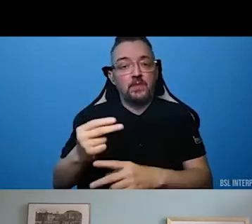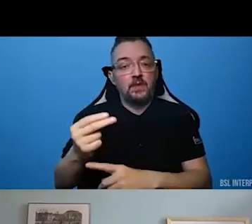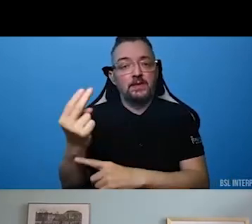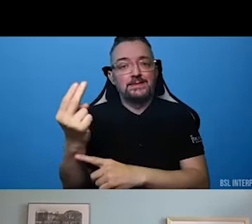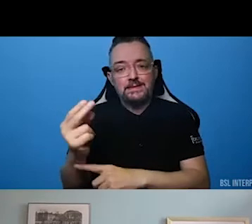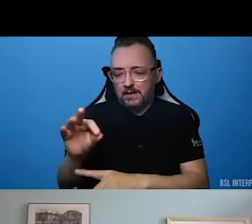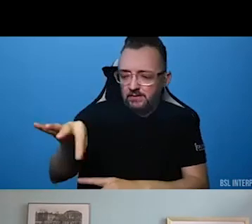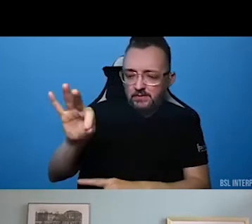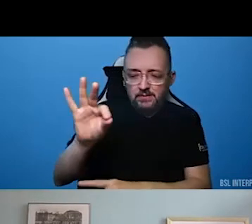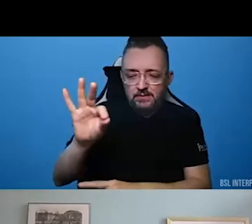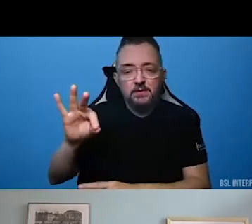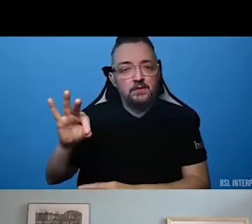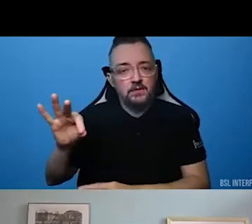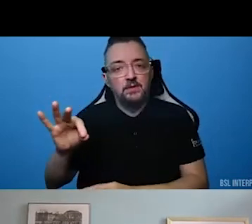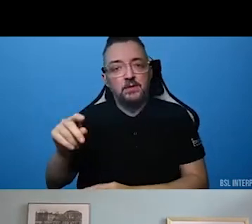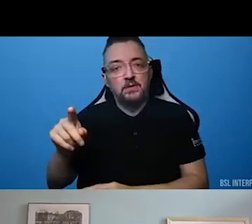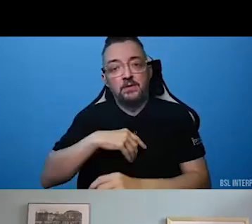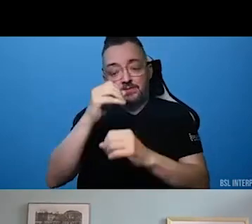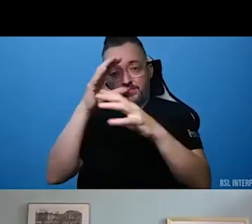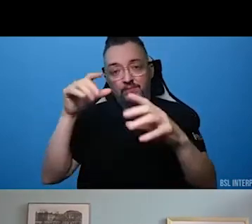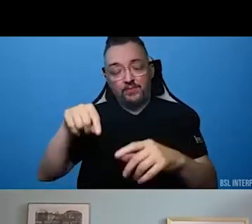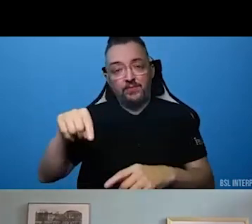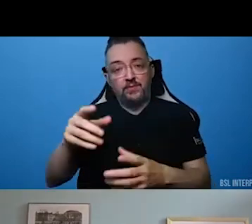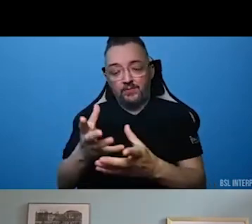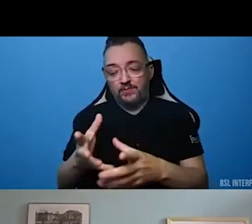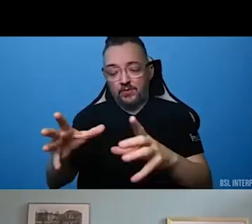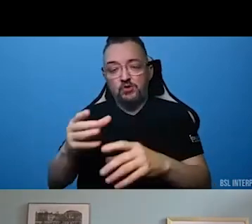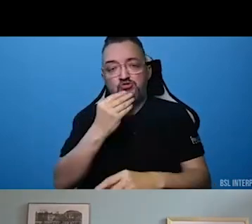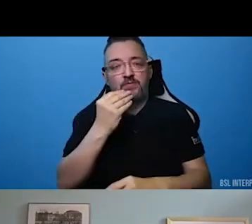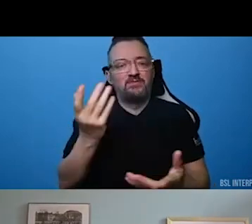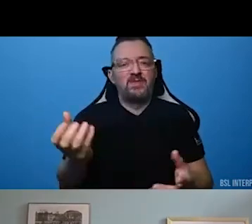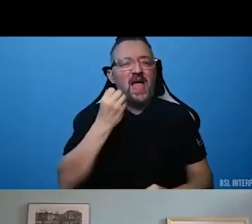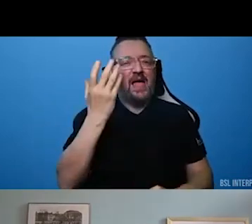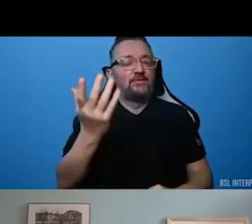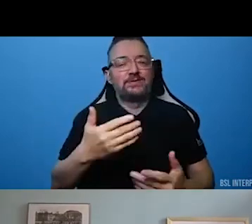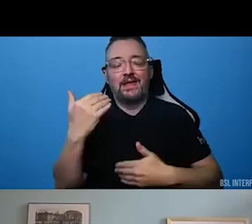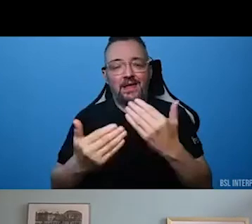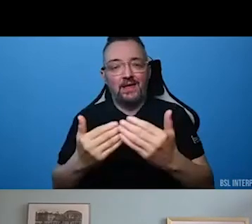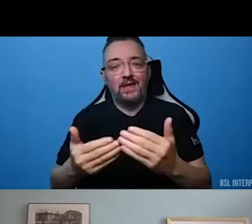but also we imagine that the earthenware might be used for kind of everyday use as well as for entertaining.